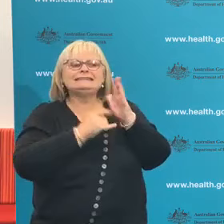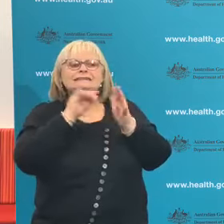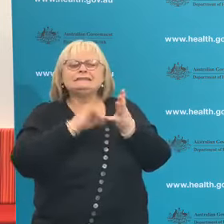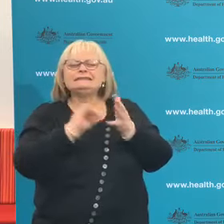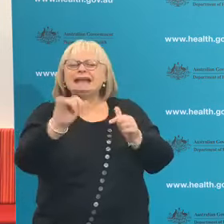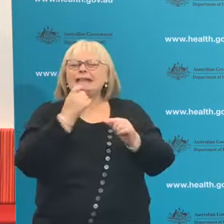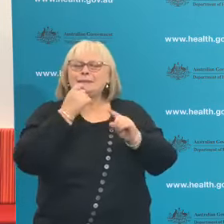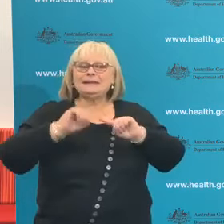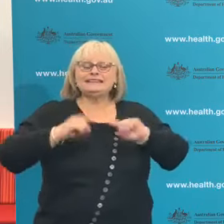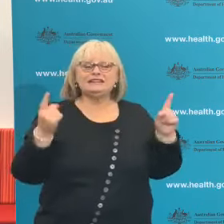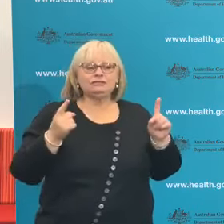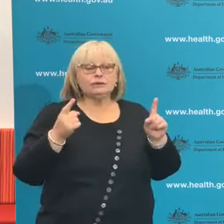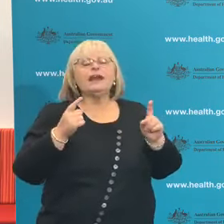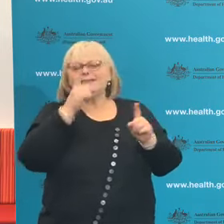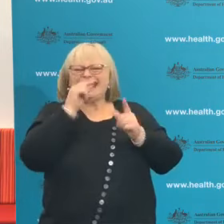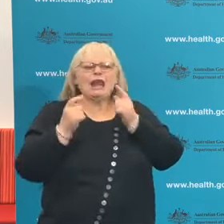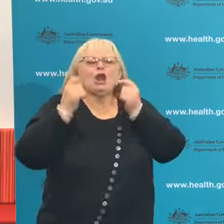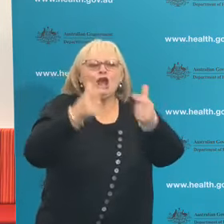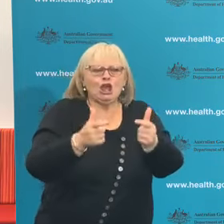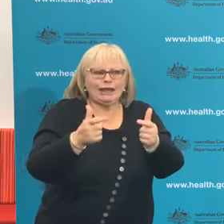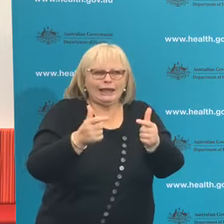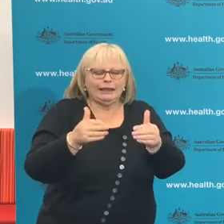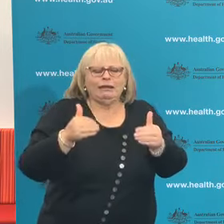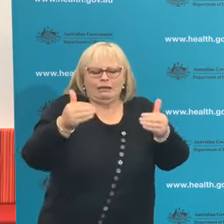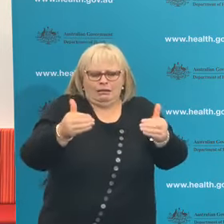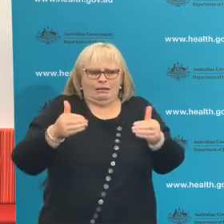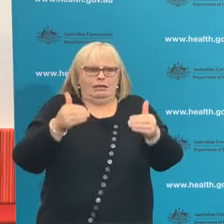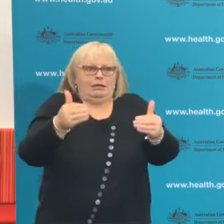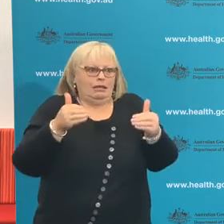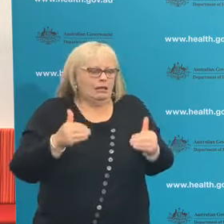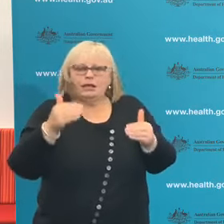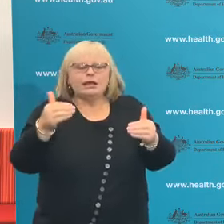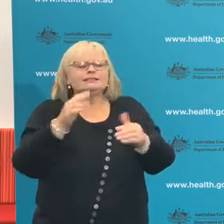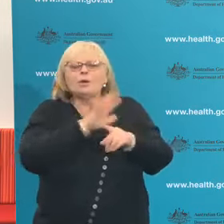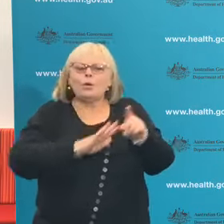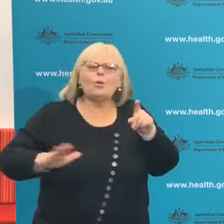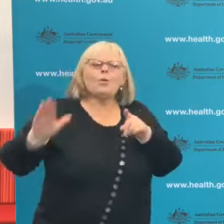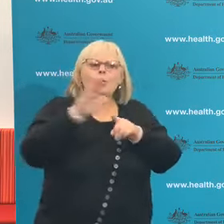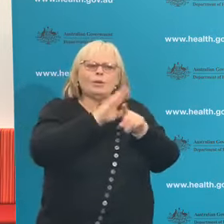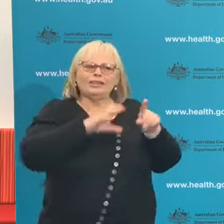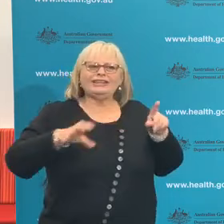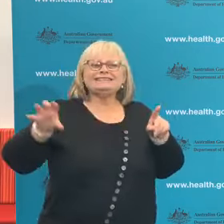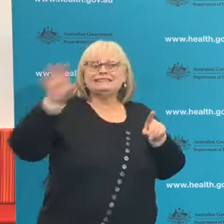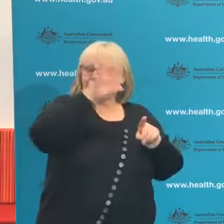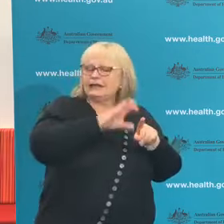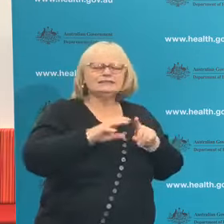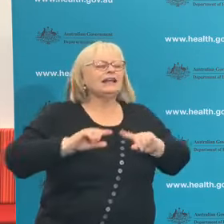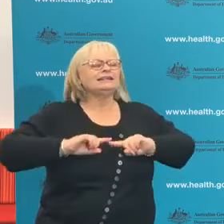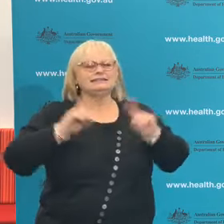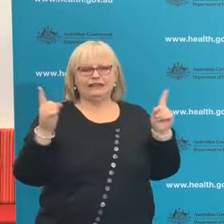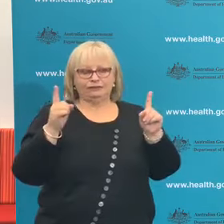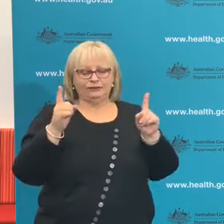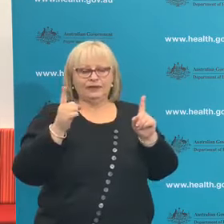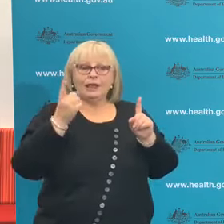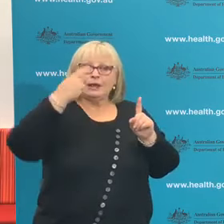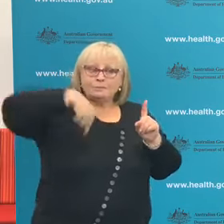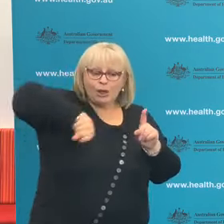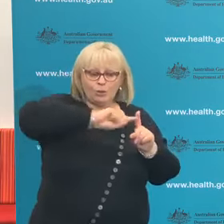that some states have now relaxed when their epidemiology is different. But they're still within the National Cabinet agreed baseline and National